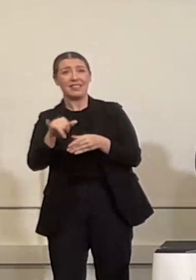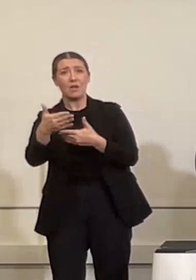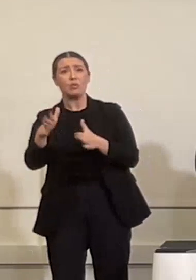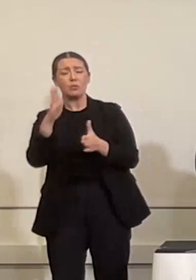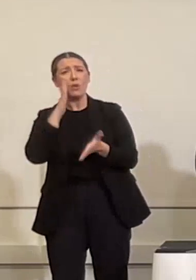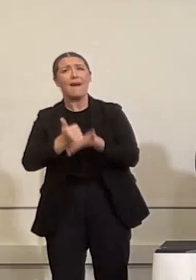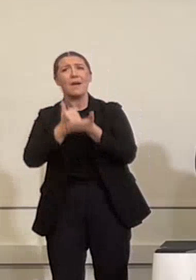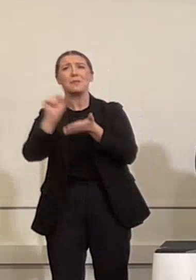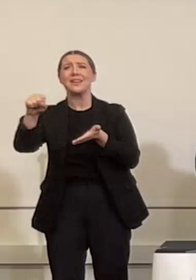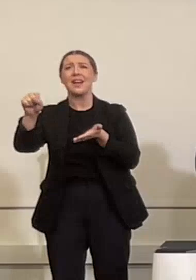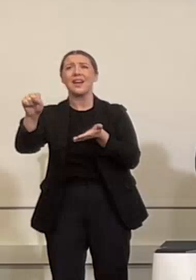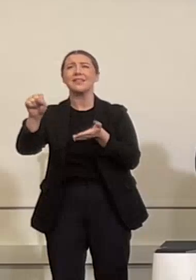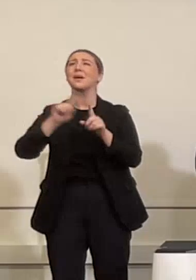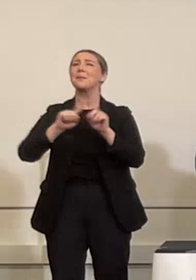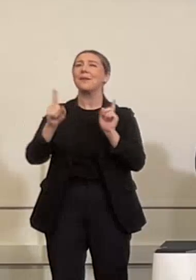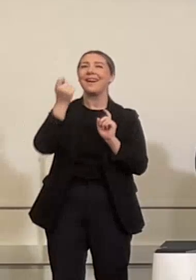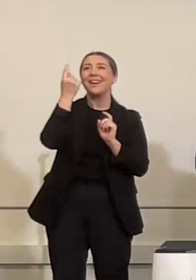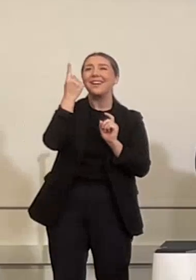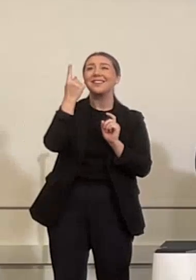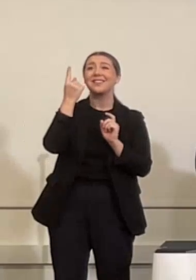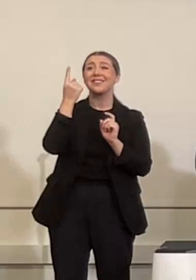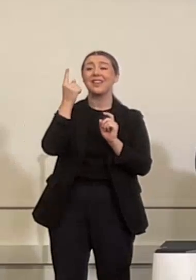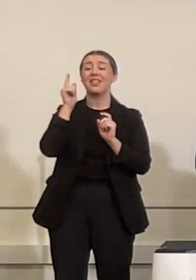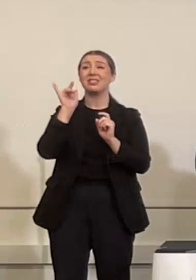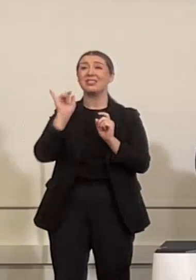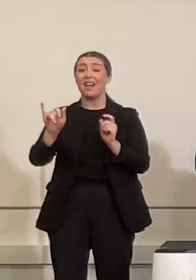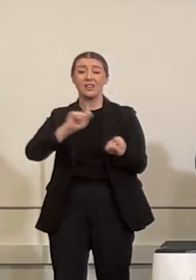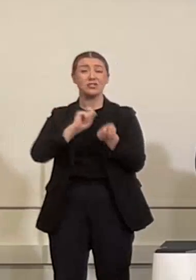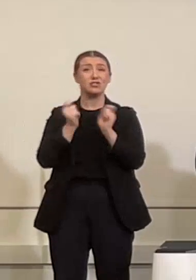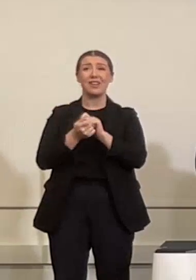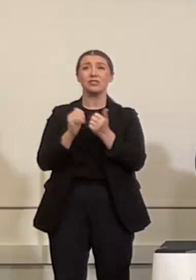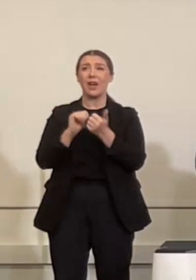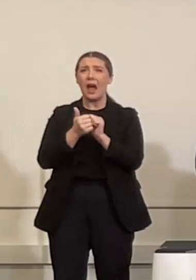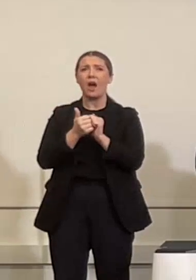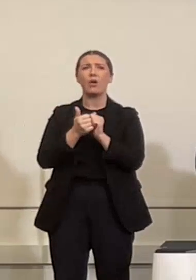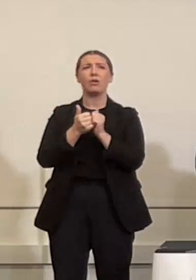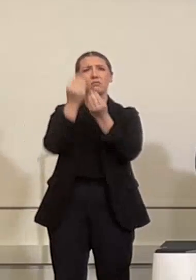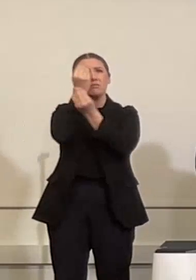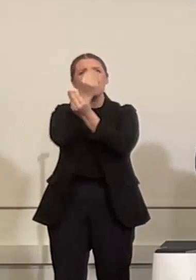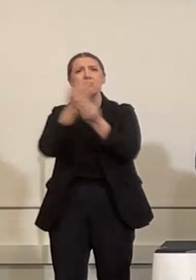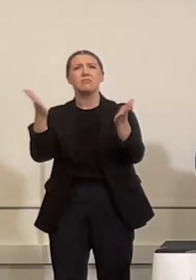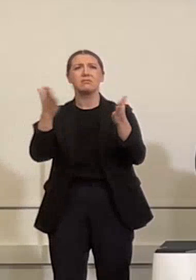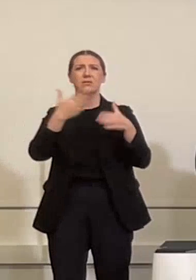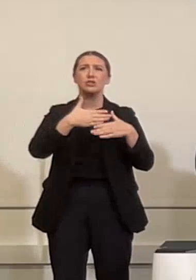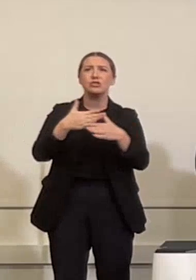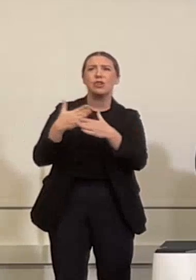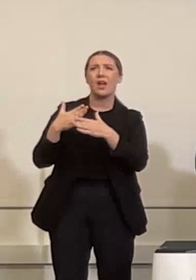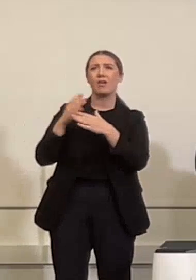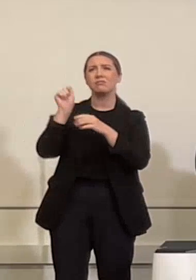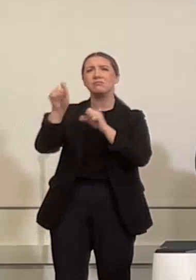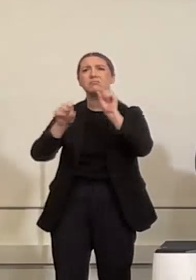But I think you can also do these things by sharing and telling the stories of people with disabilities that are using